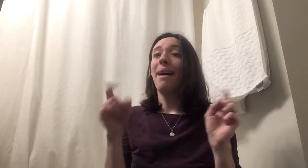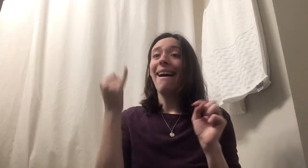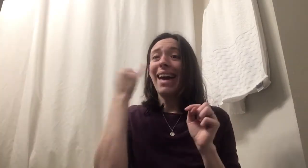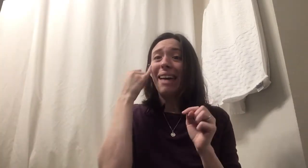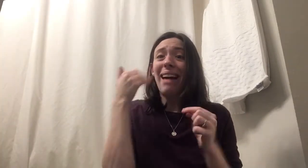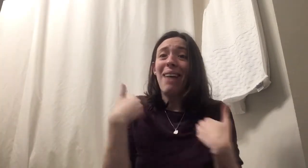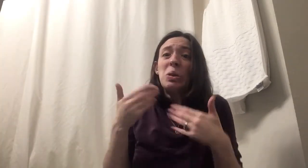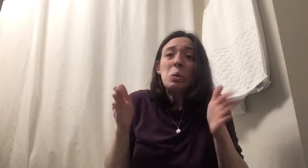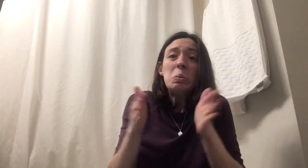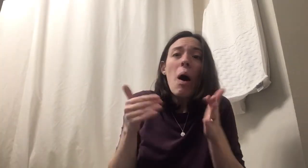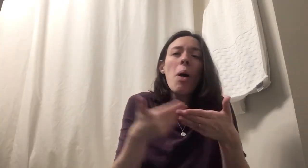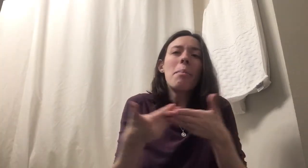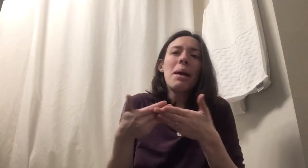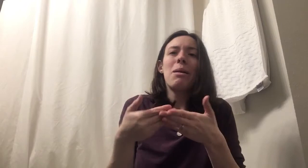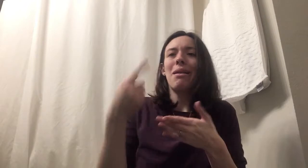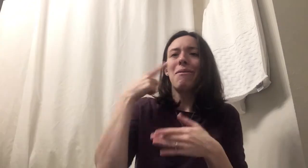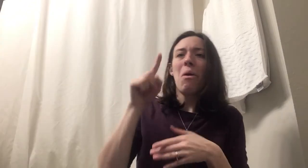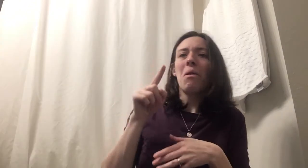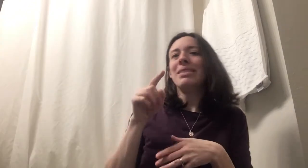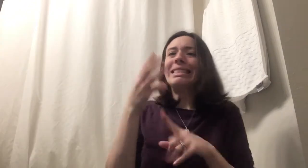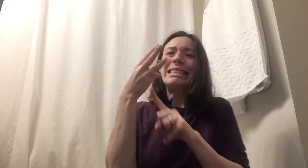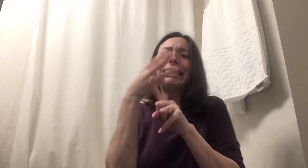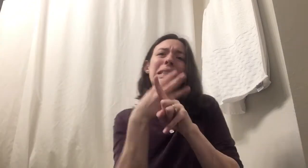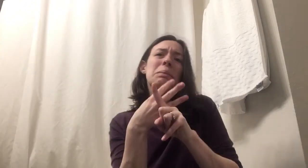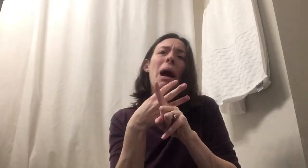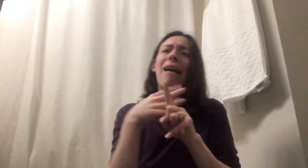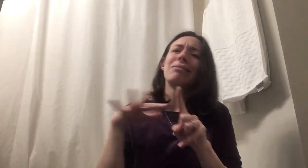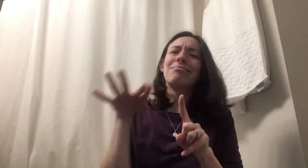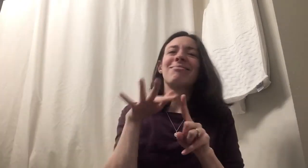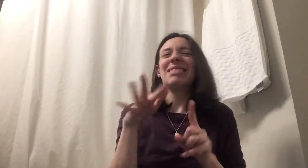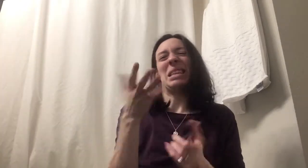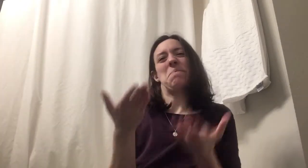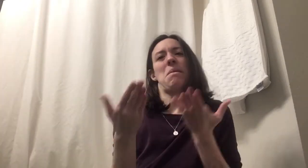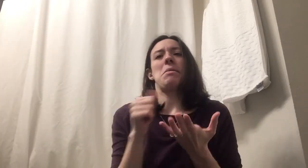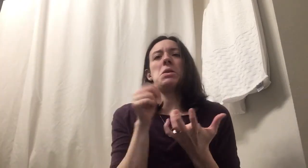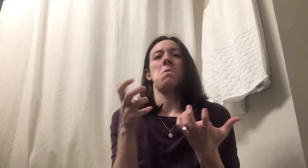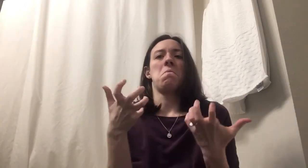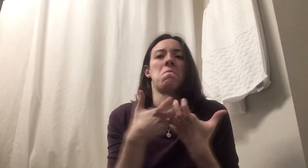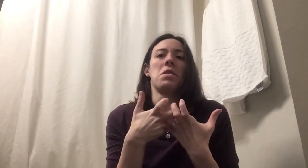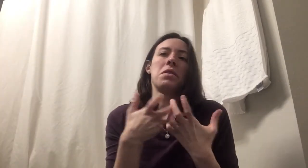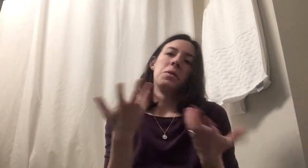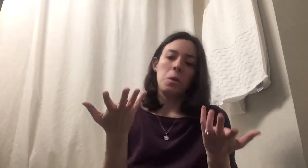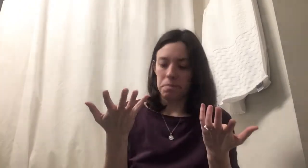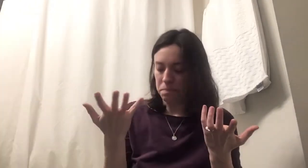But if you have a smaller baby, maybe around 6 months It might not fit their size